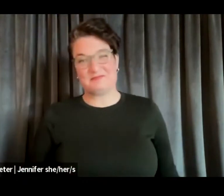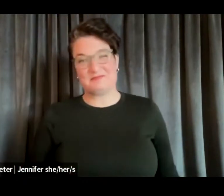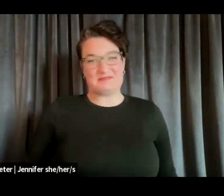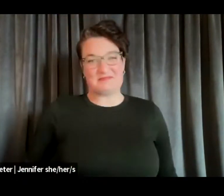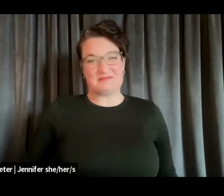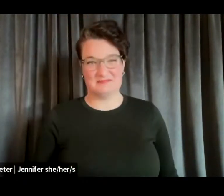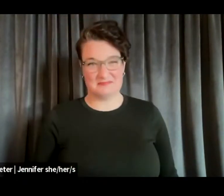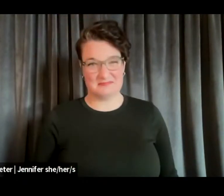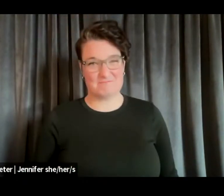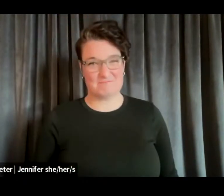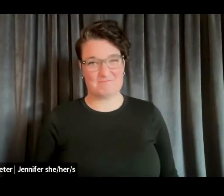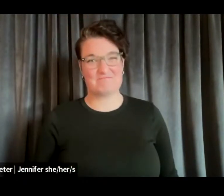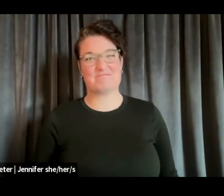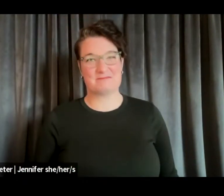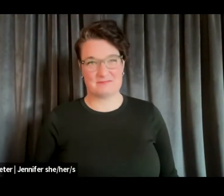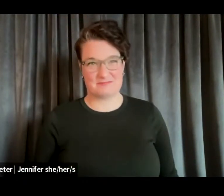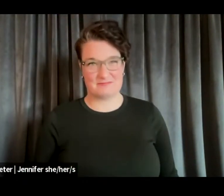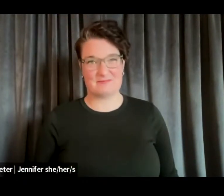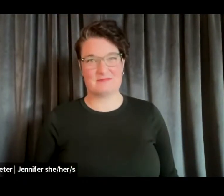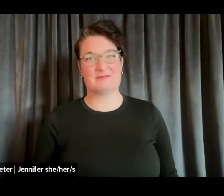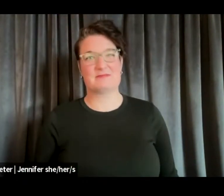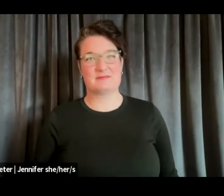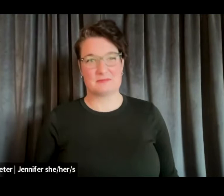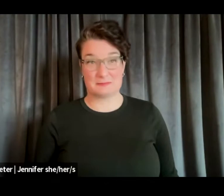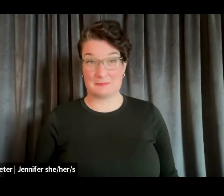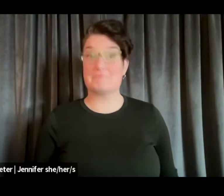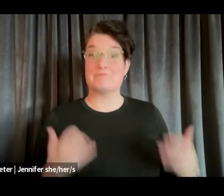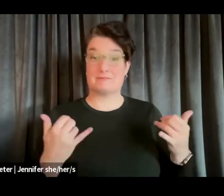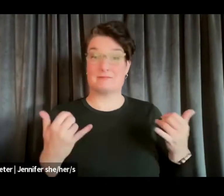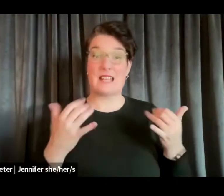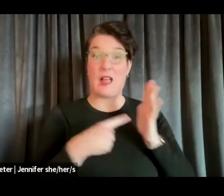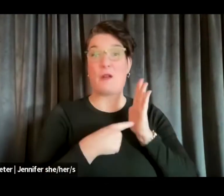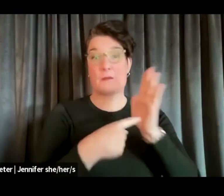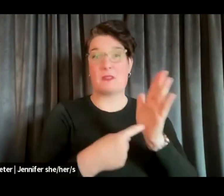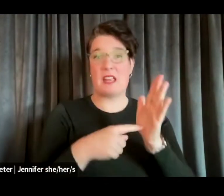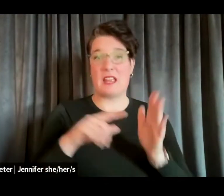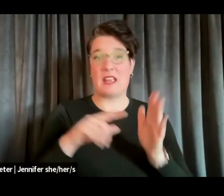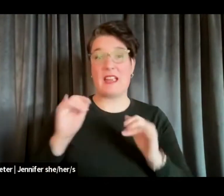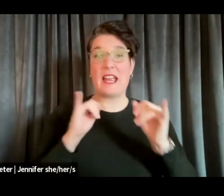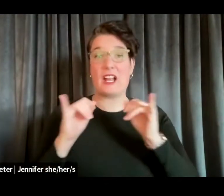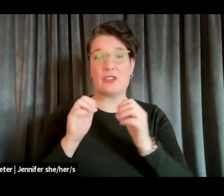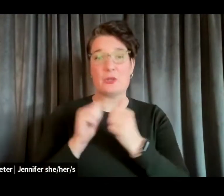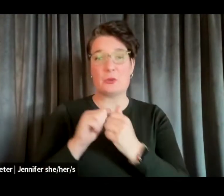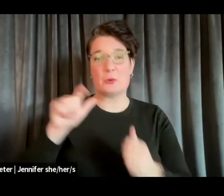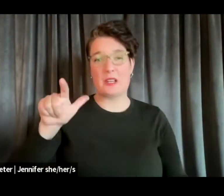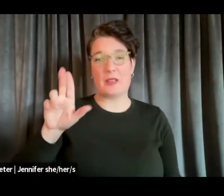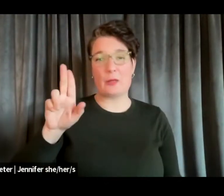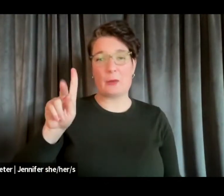Yeah, so we're gonna play Lukaza's interview and then we'll be